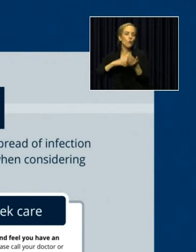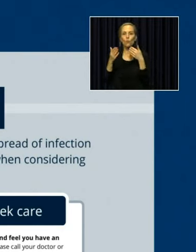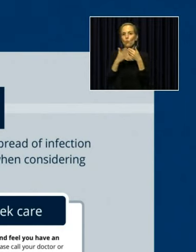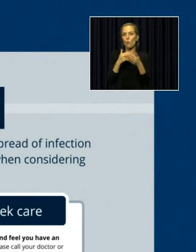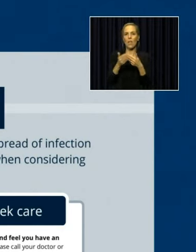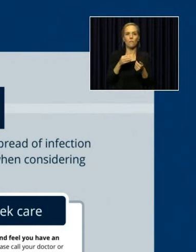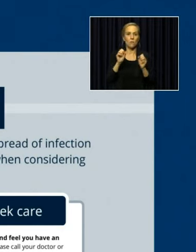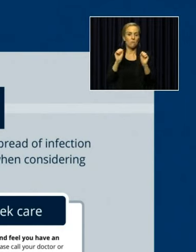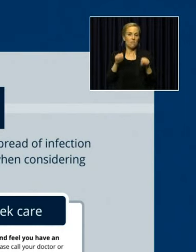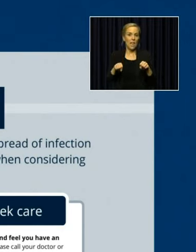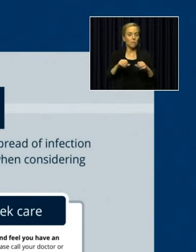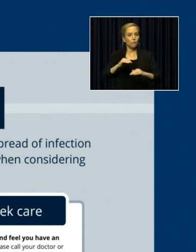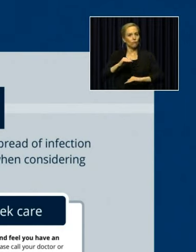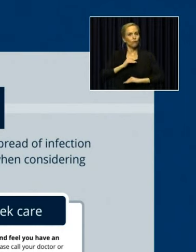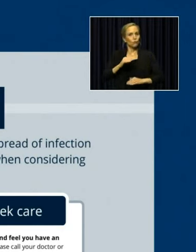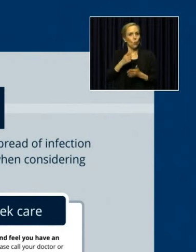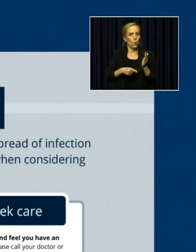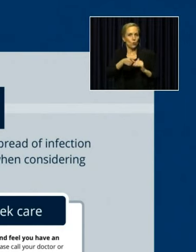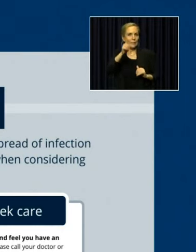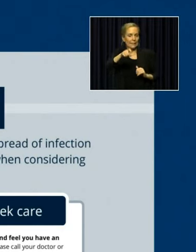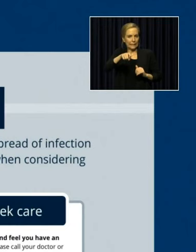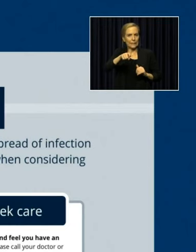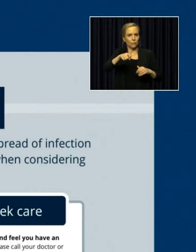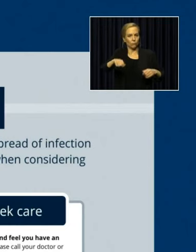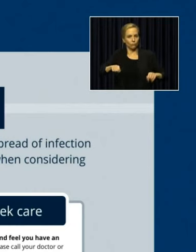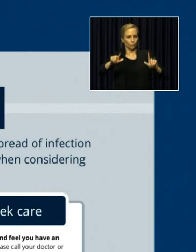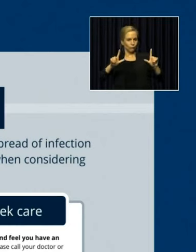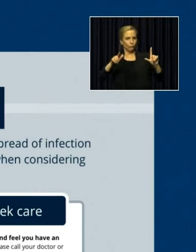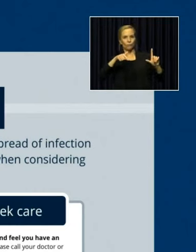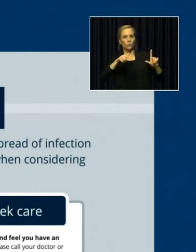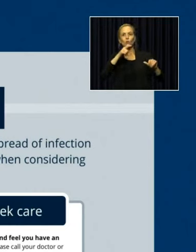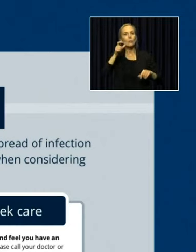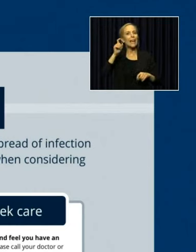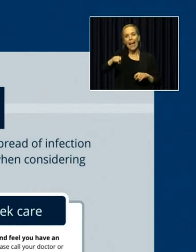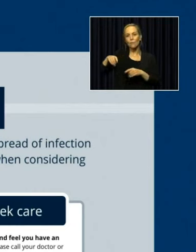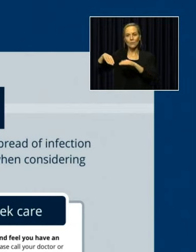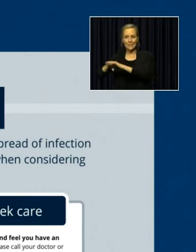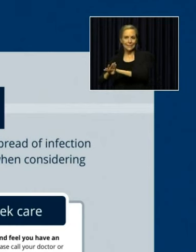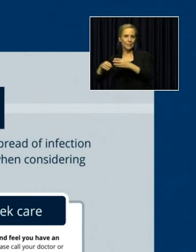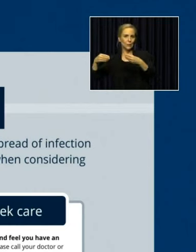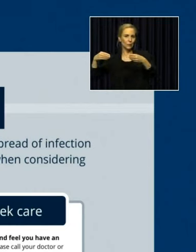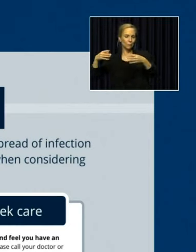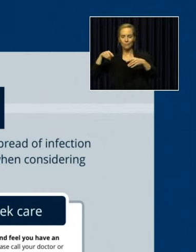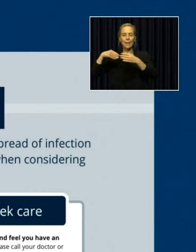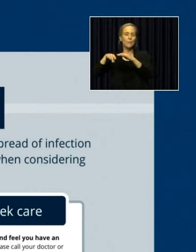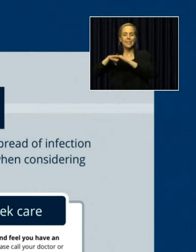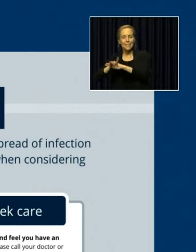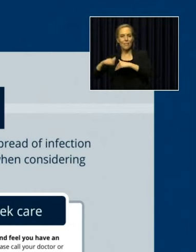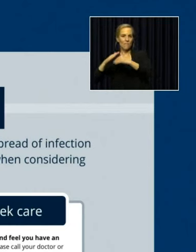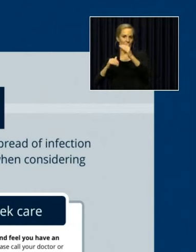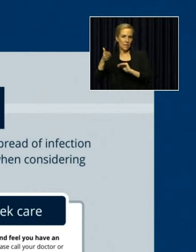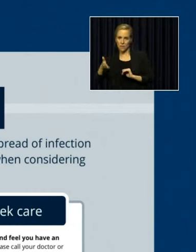THOSE SYSTEMS. THAT HELPS THEM EXPAND, BUY THATPE THAT WE TALK ABOUT, DO